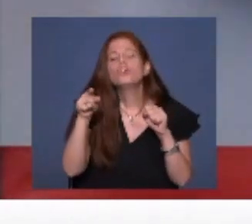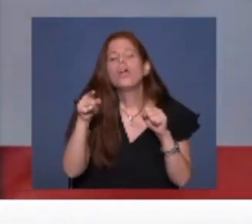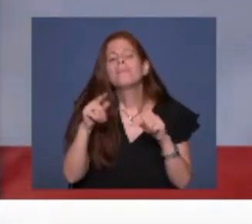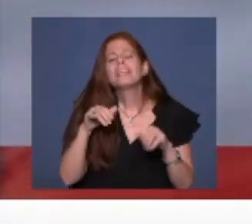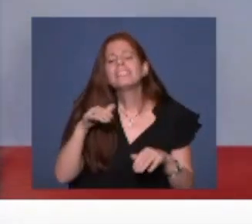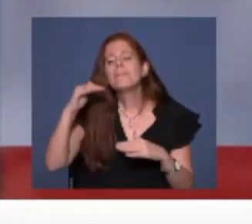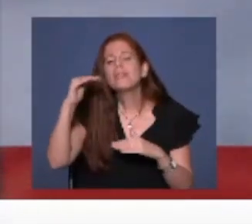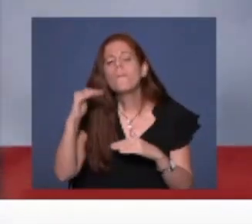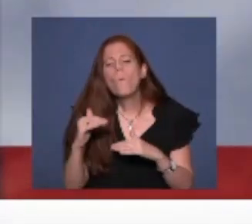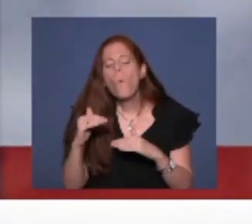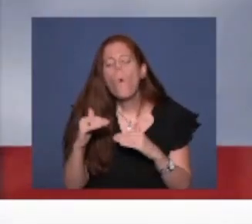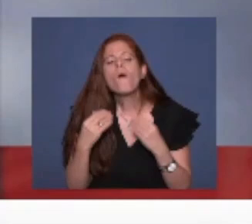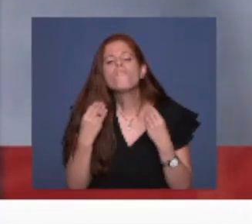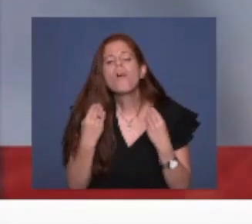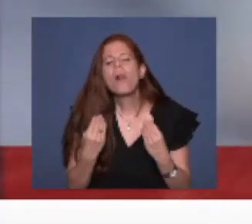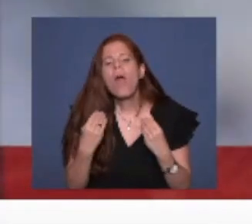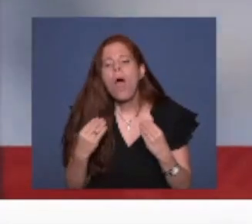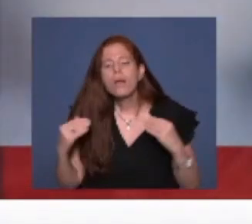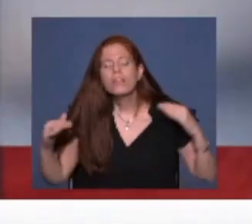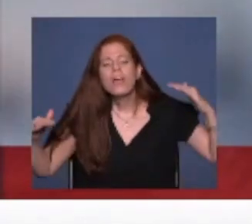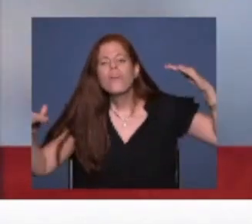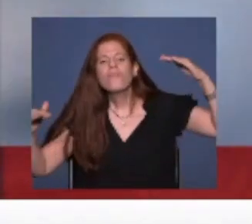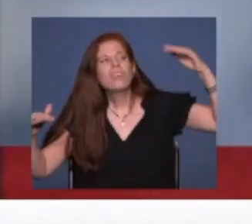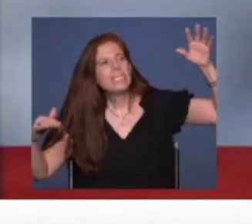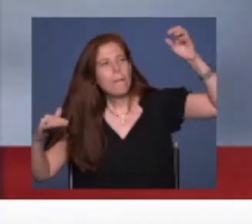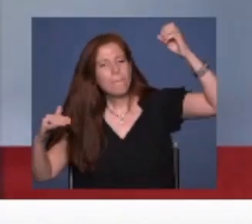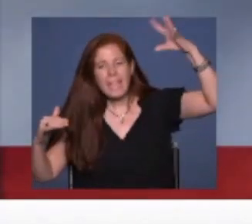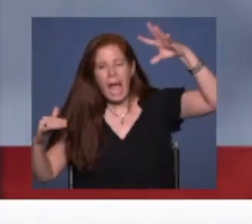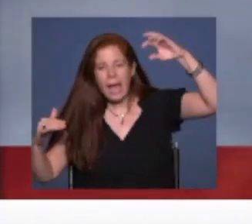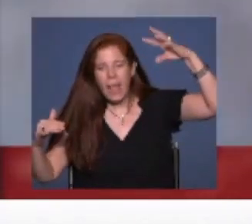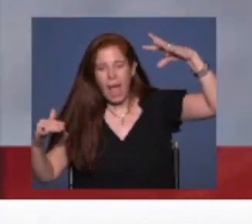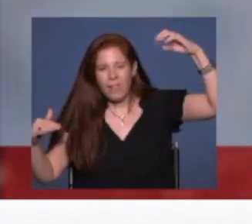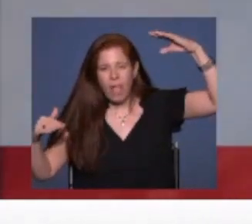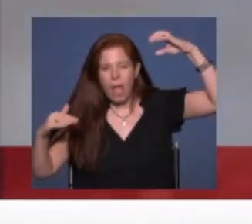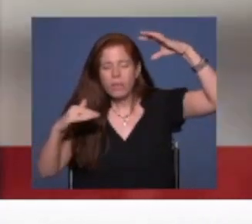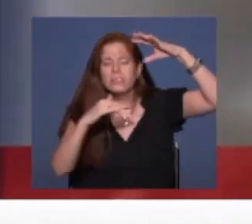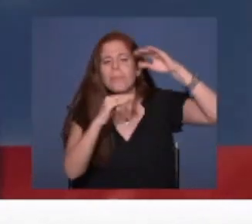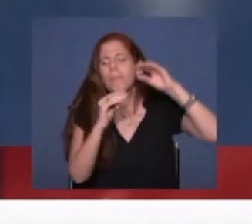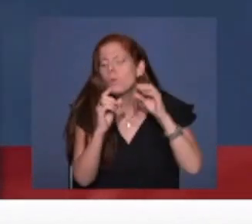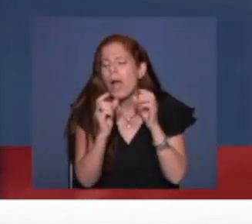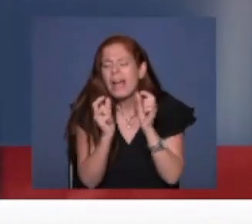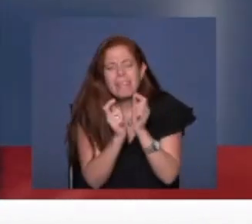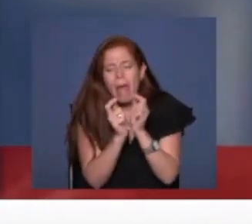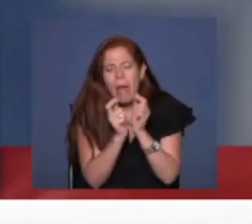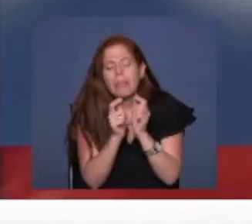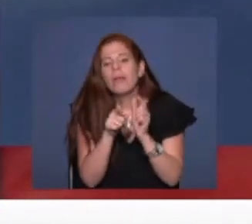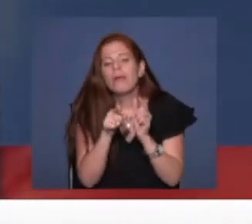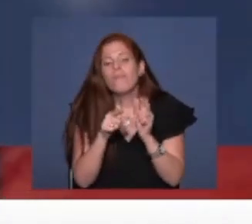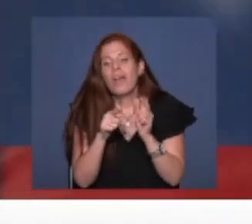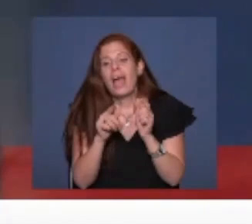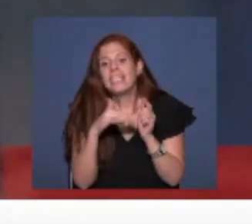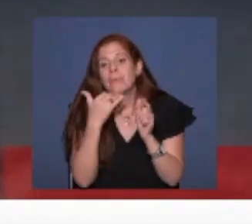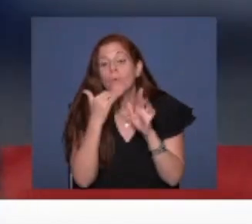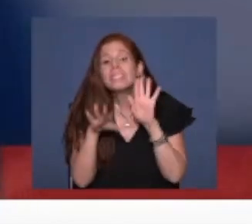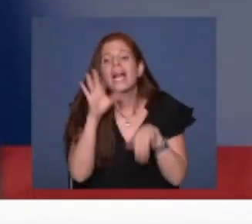Meaning, they don't make much noise, the engine is small, and the issue is to detect them. The detection stage is very difficult. After they are discovered, there is the interception.